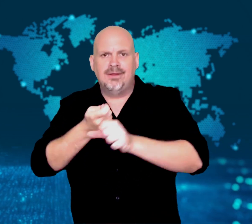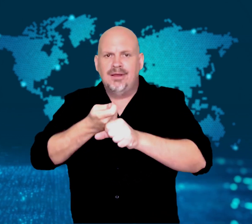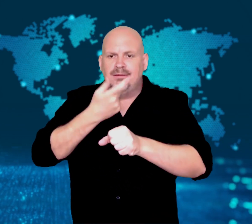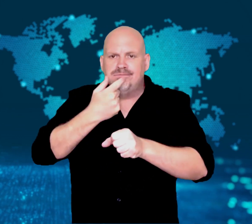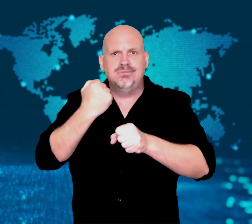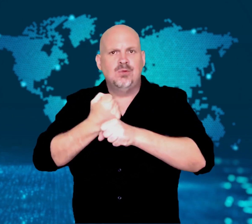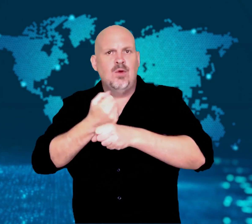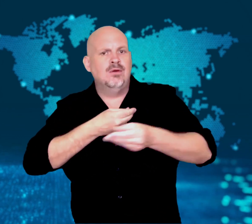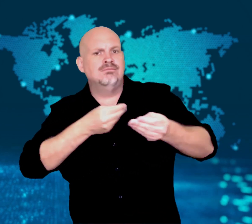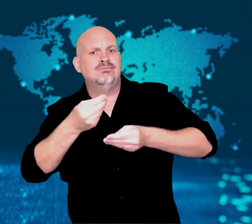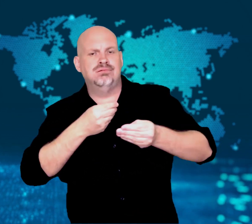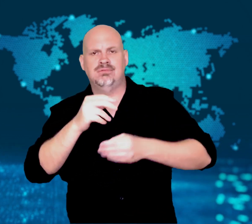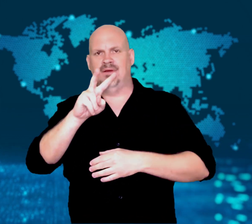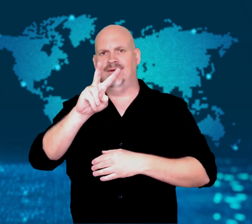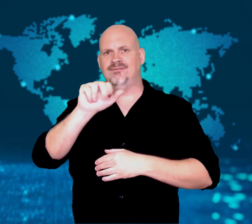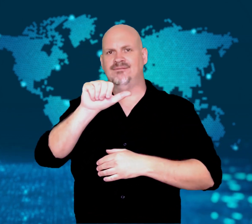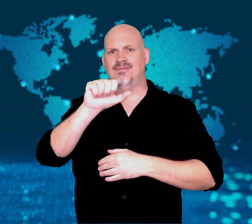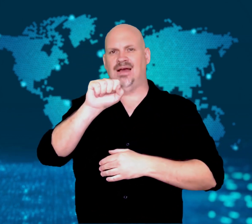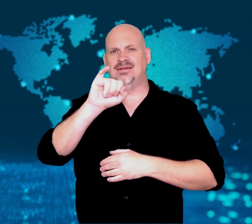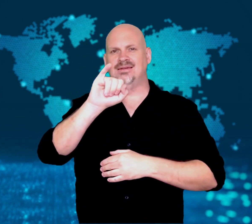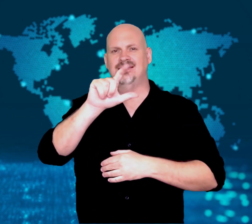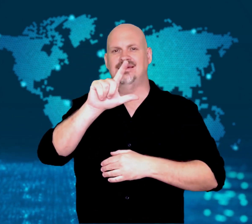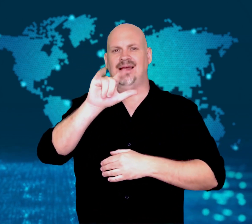and his family were found dead.